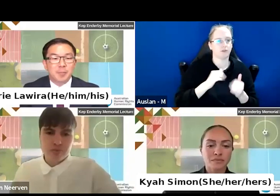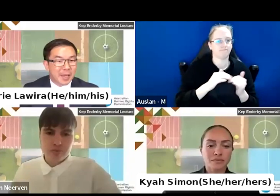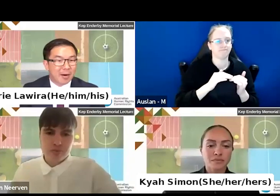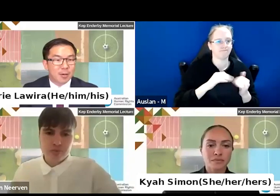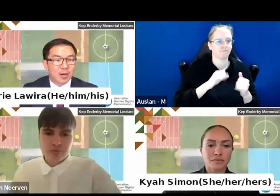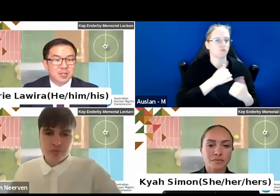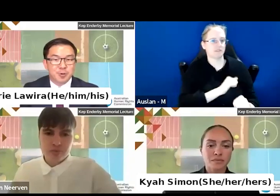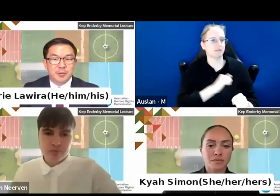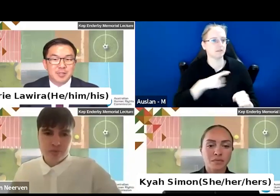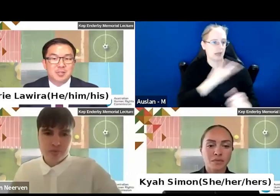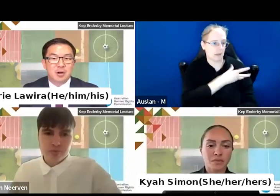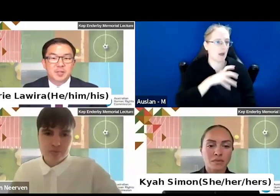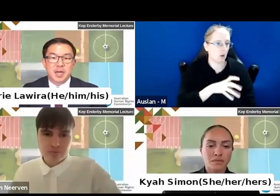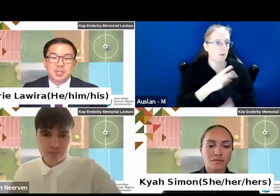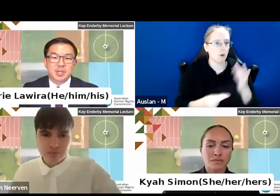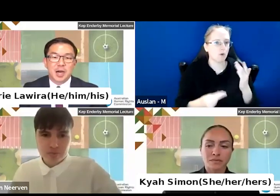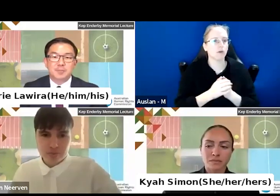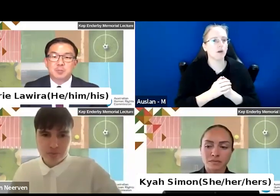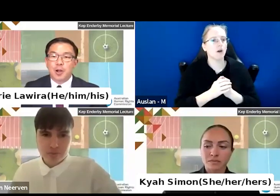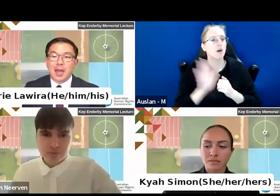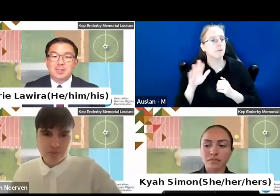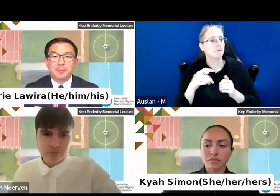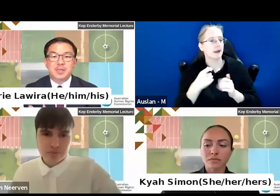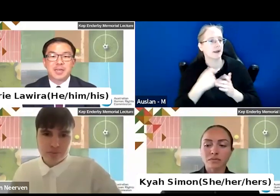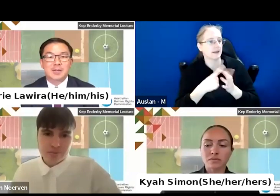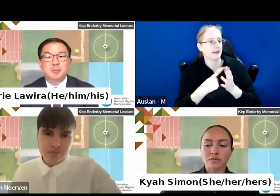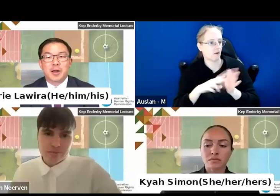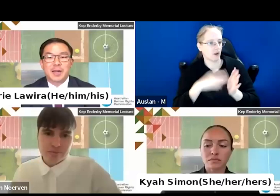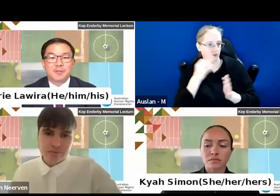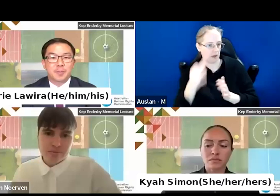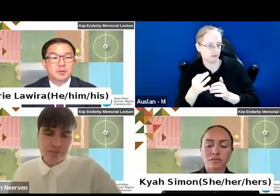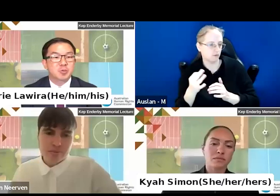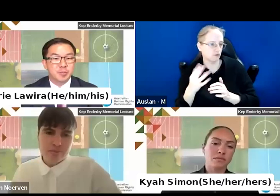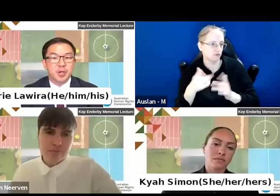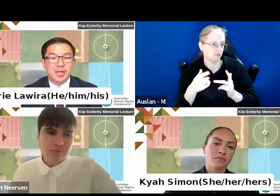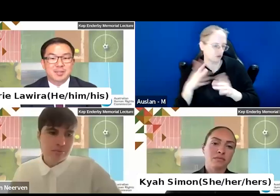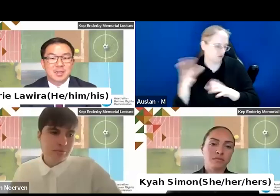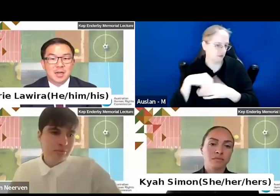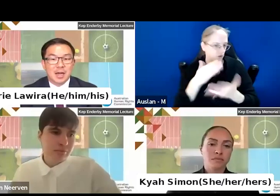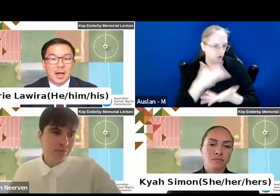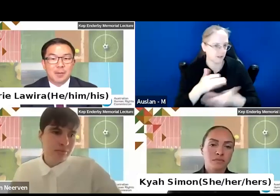But Karen, I might just bring you into this conversation. Sport allows people to connect with one another and build communities.